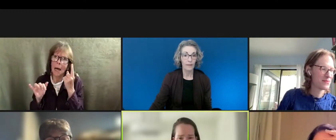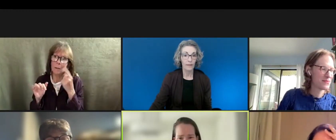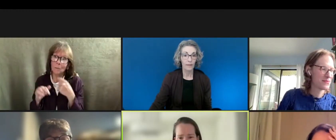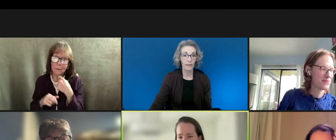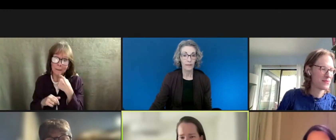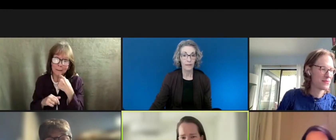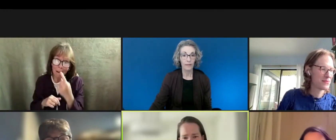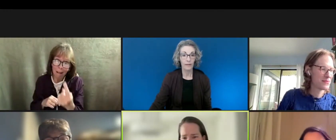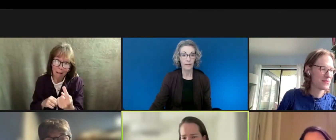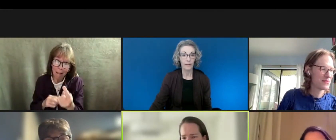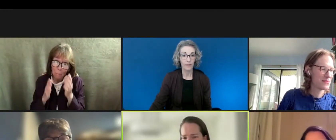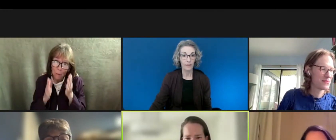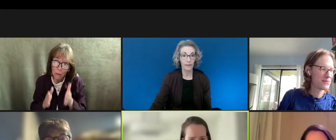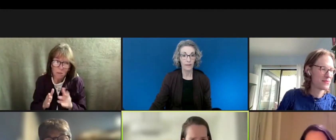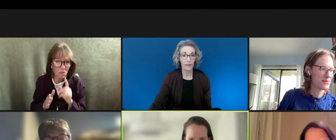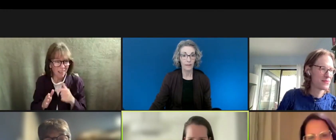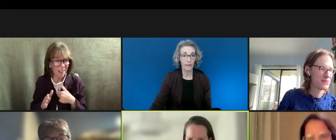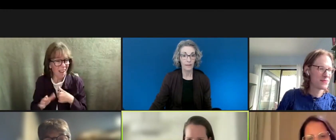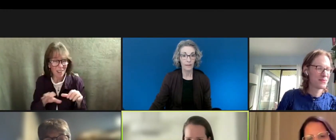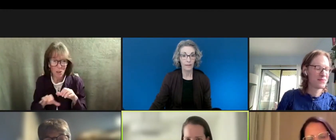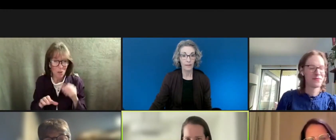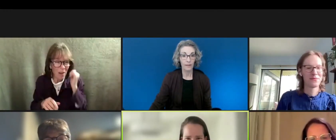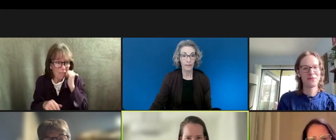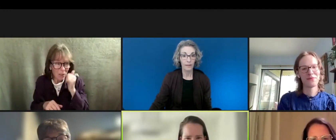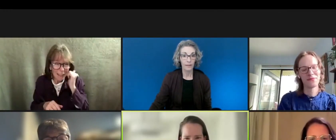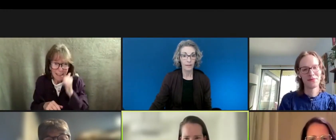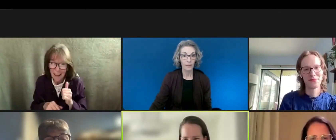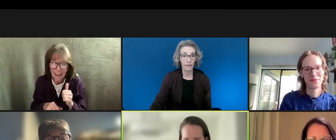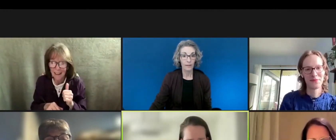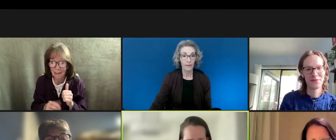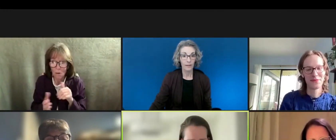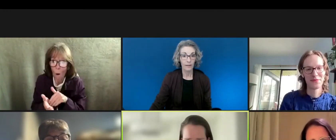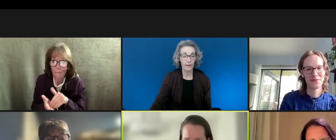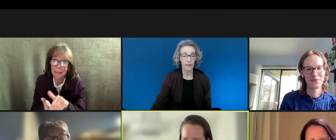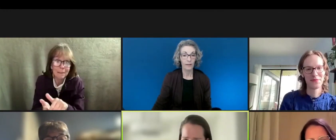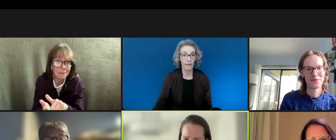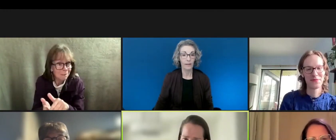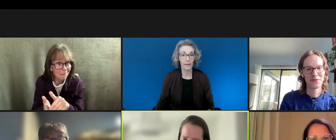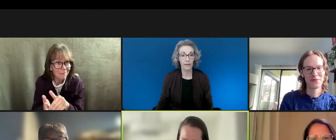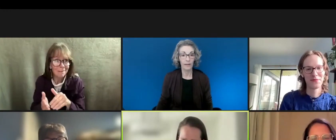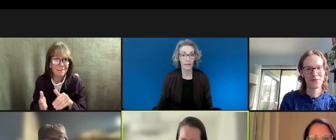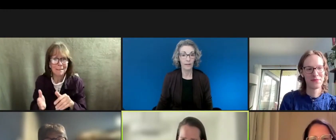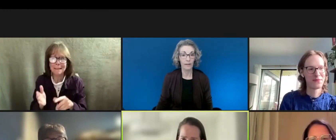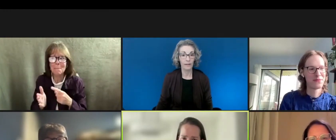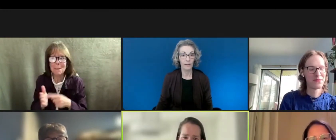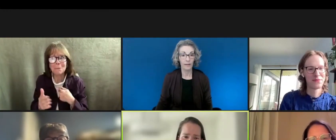I do everyday, multiple times, and multiple times to the same person and